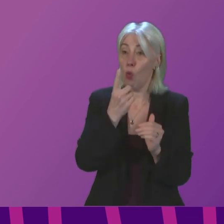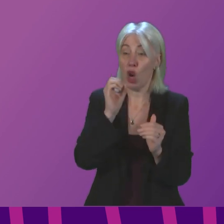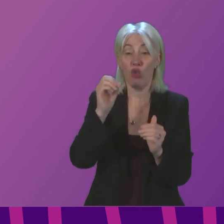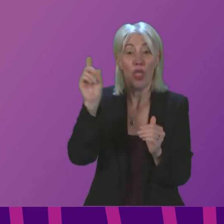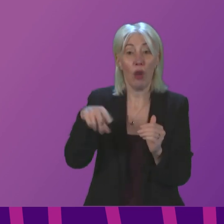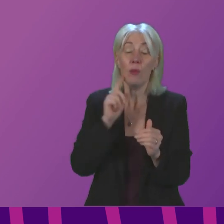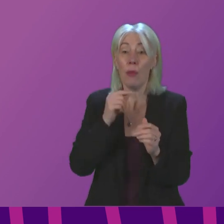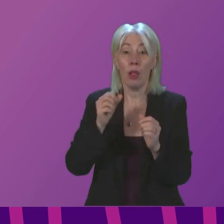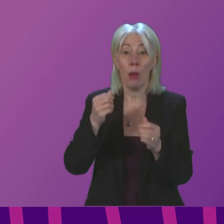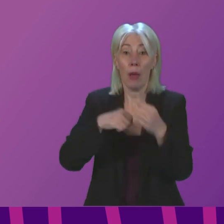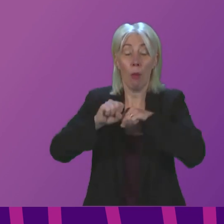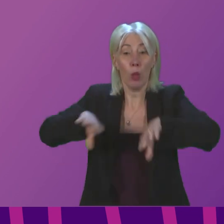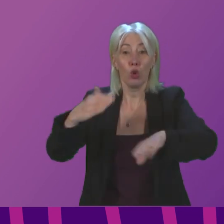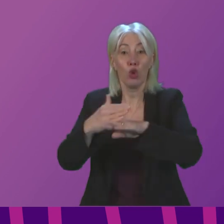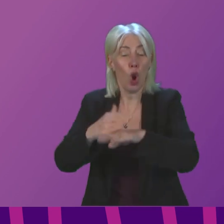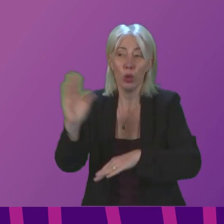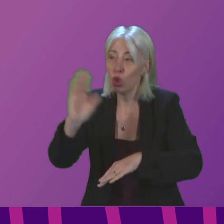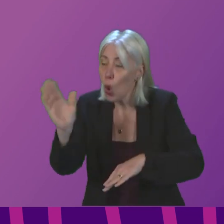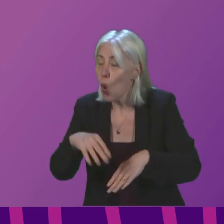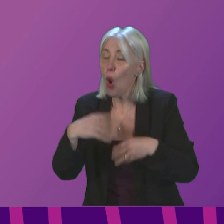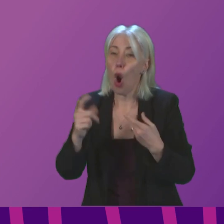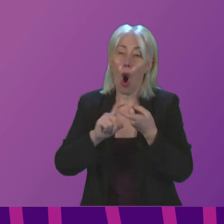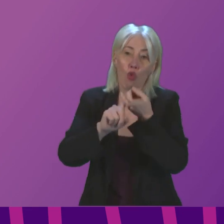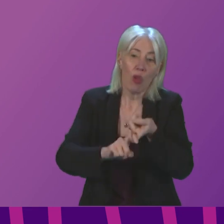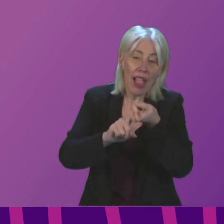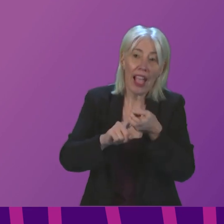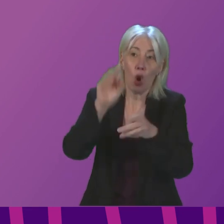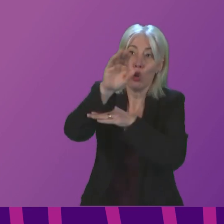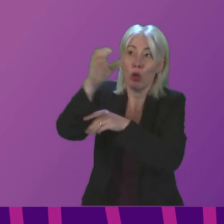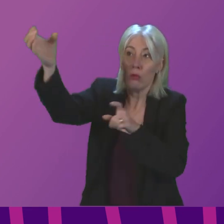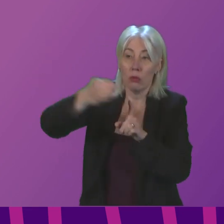workers into unemployment or increase reliance on imports. The question that flows from that